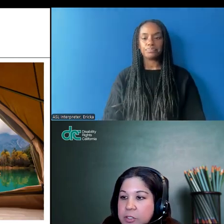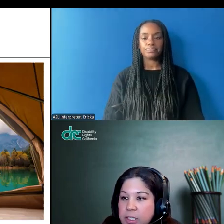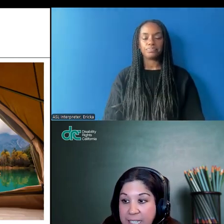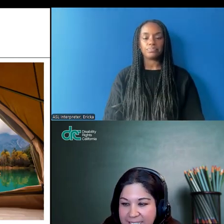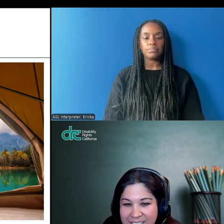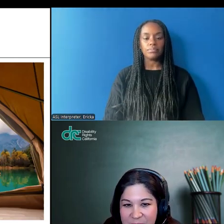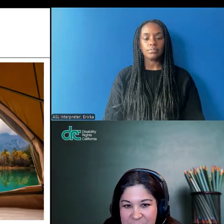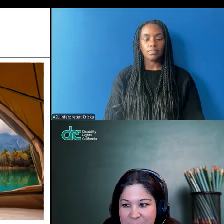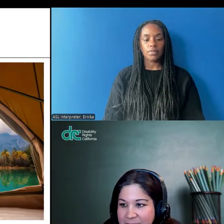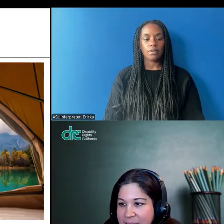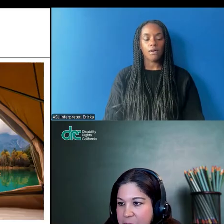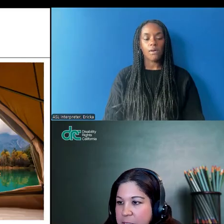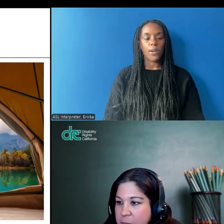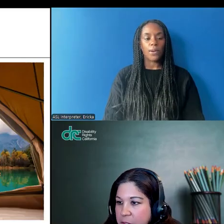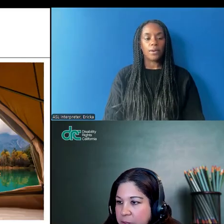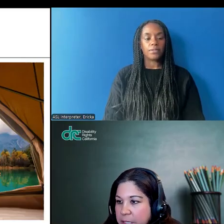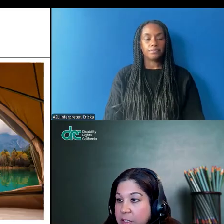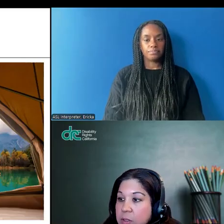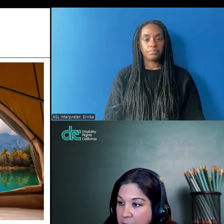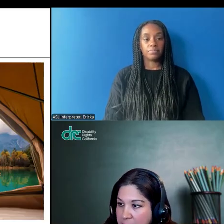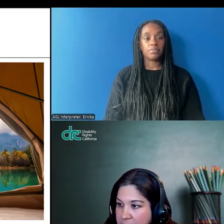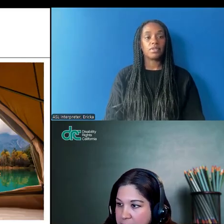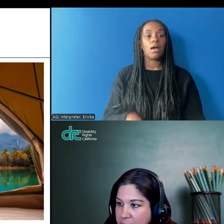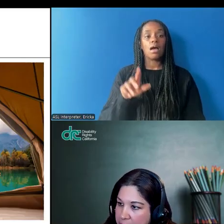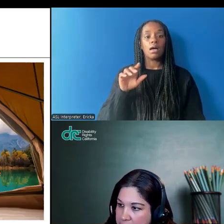July 1st of 2023, a new law took effect